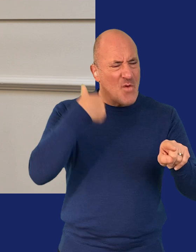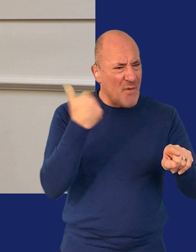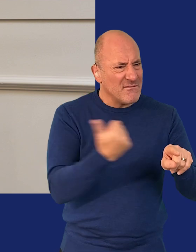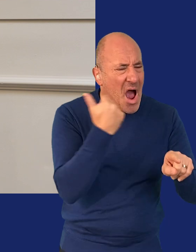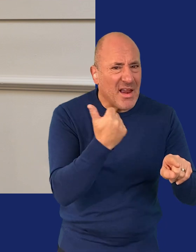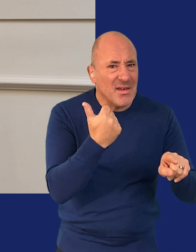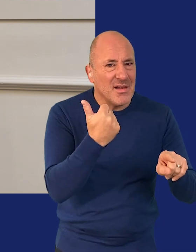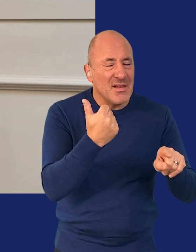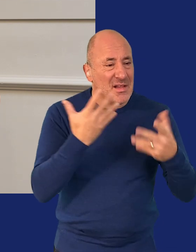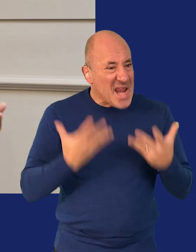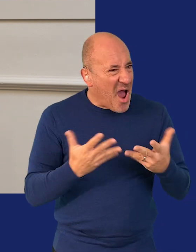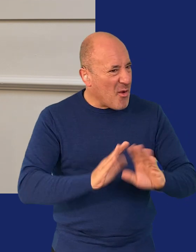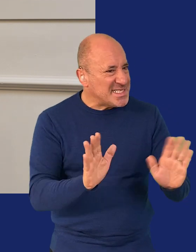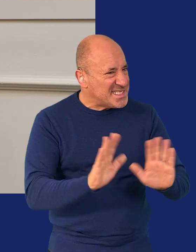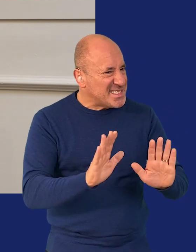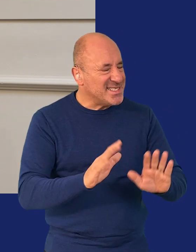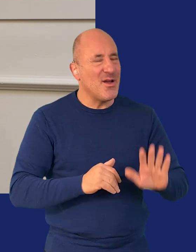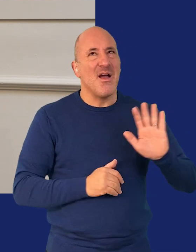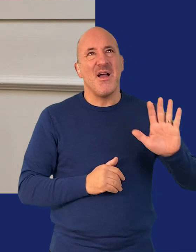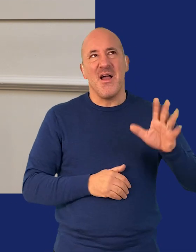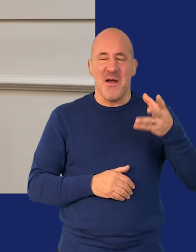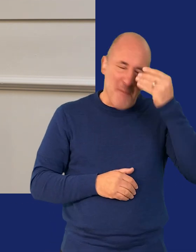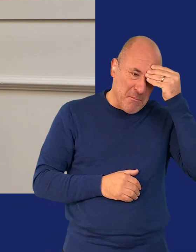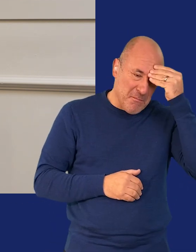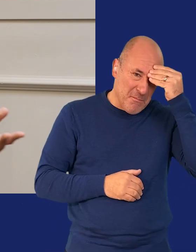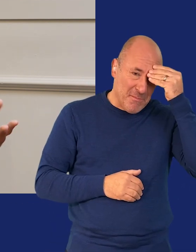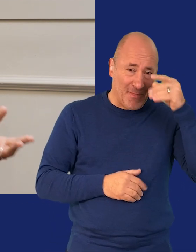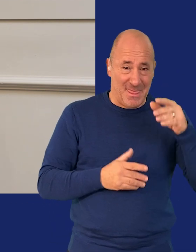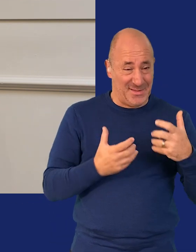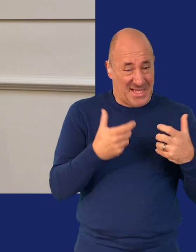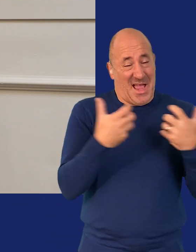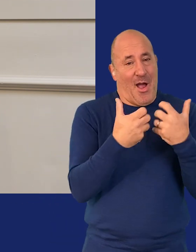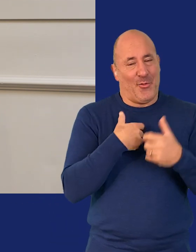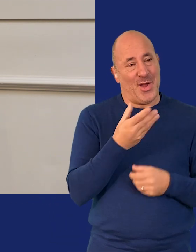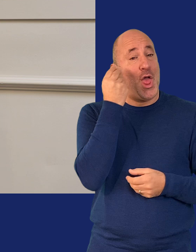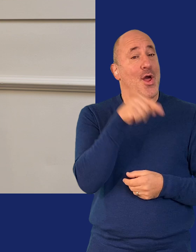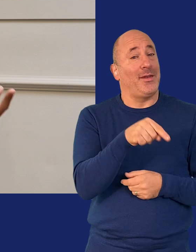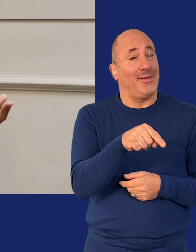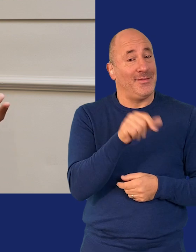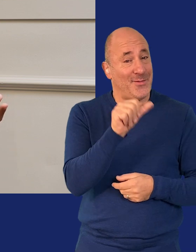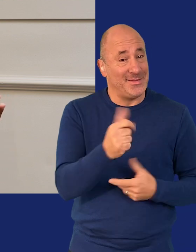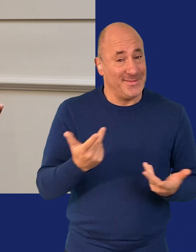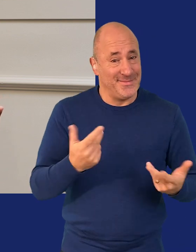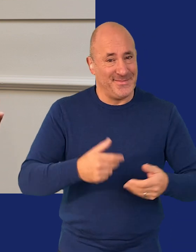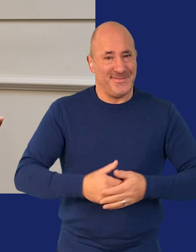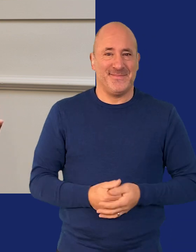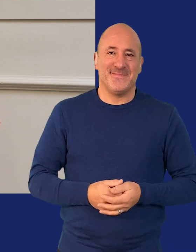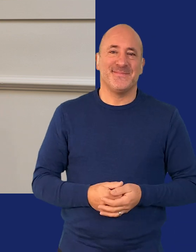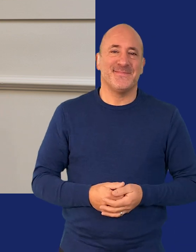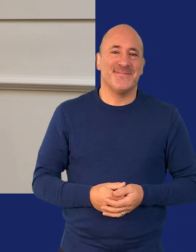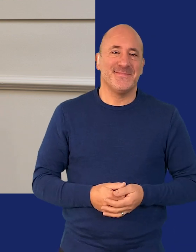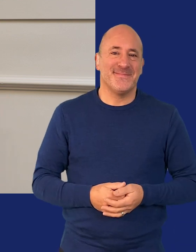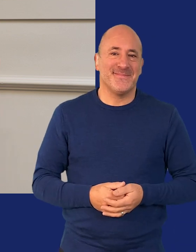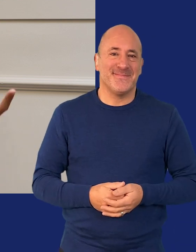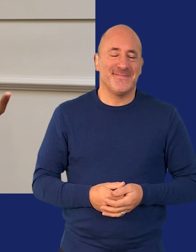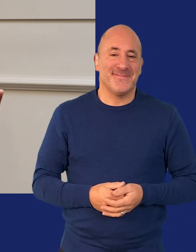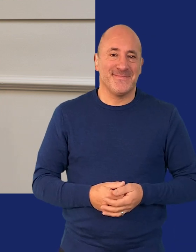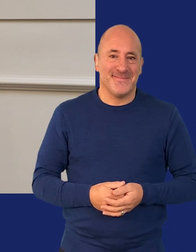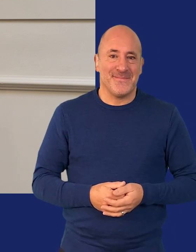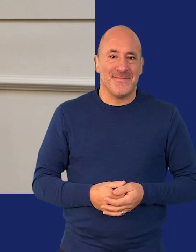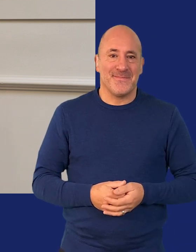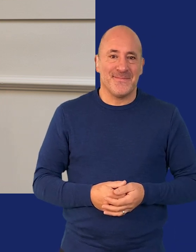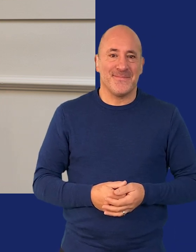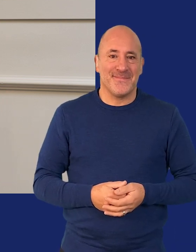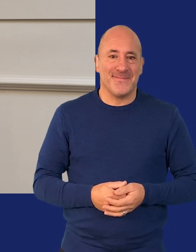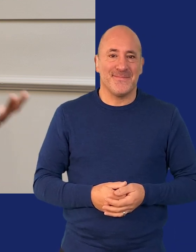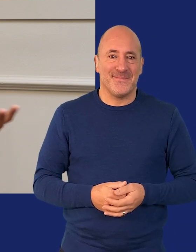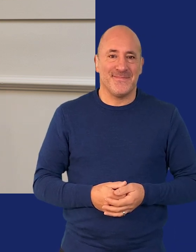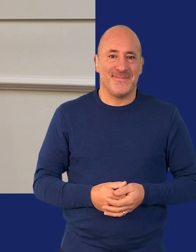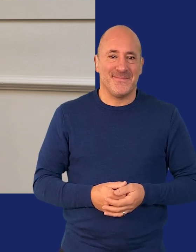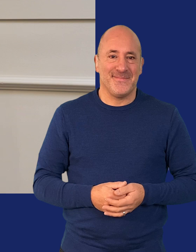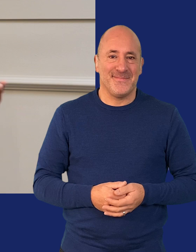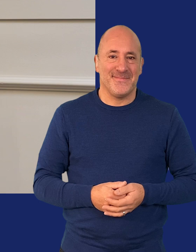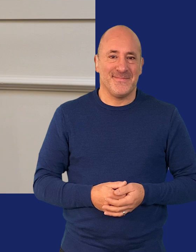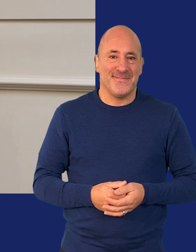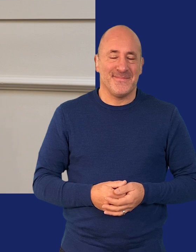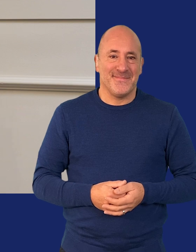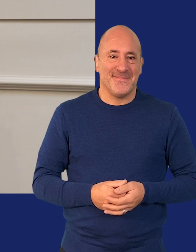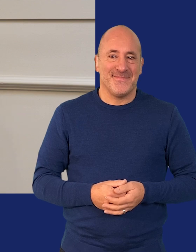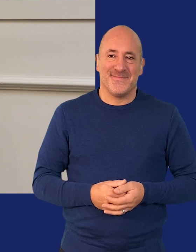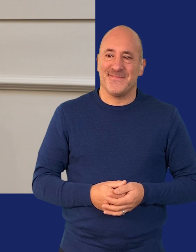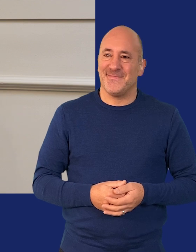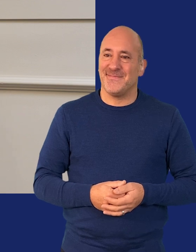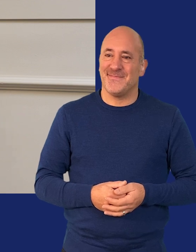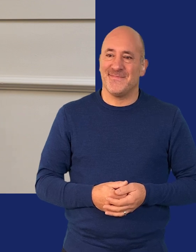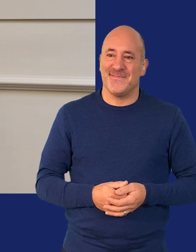conversations, uh, society has actually come away from using, uh, like words that,